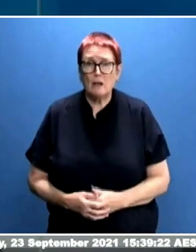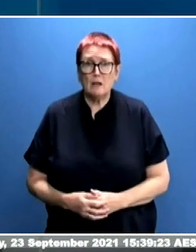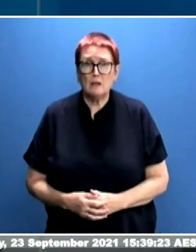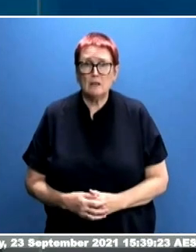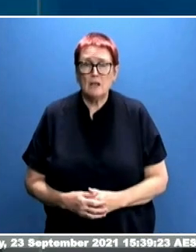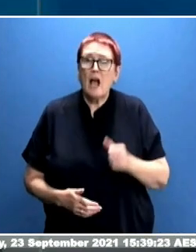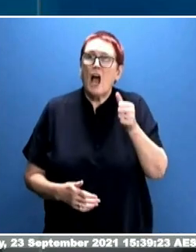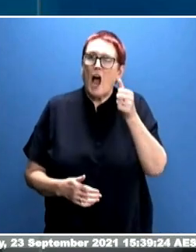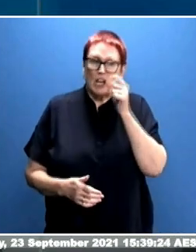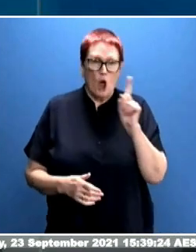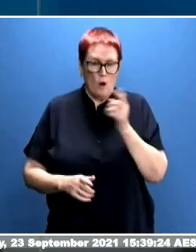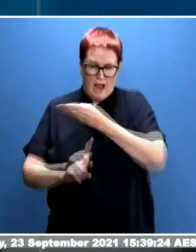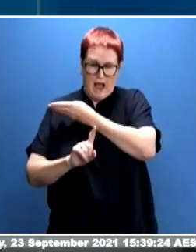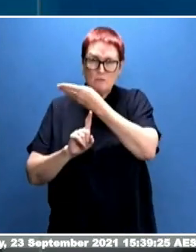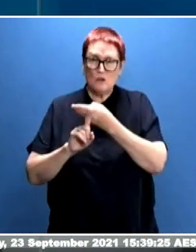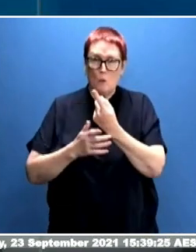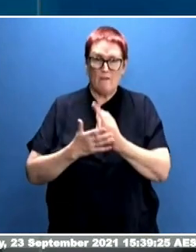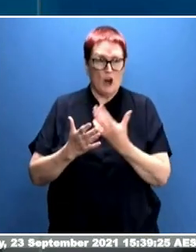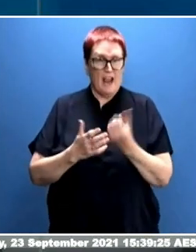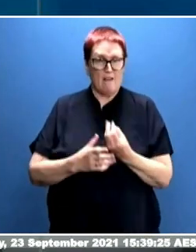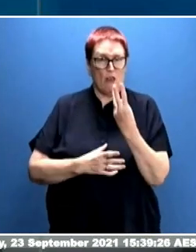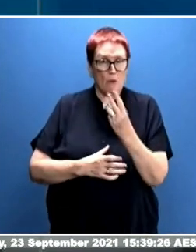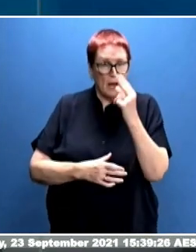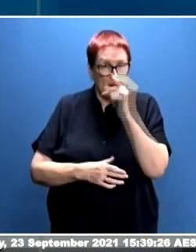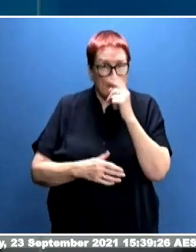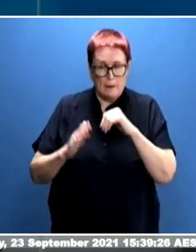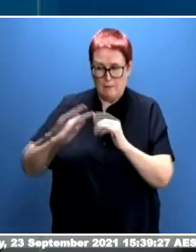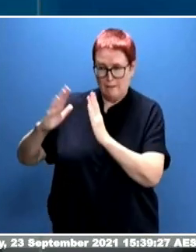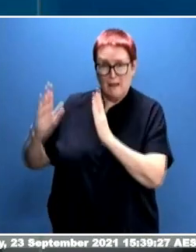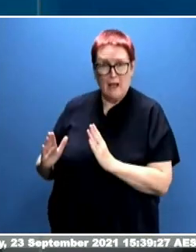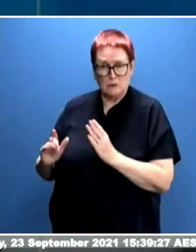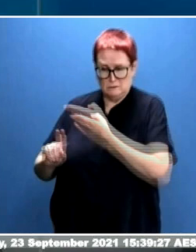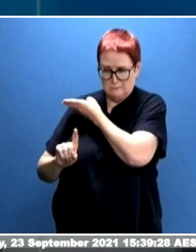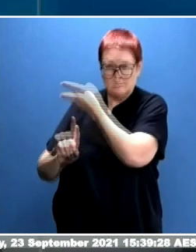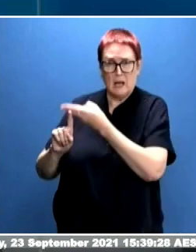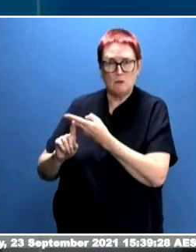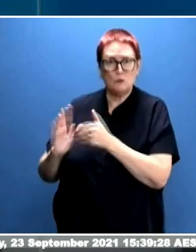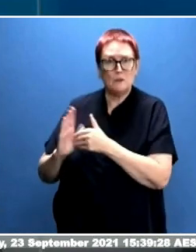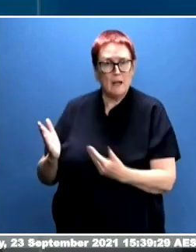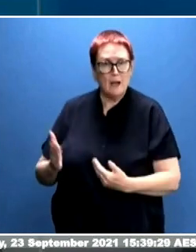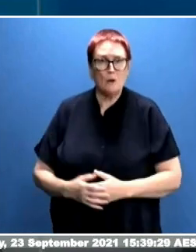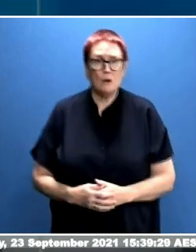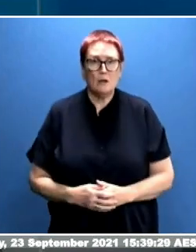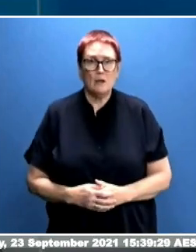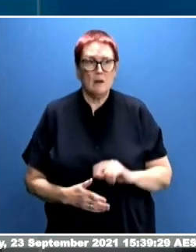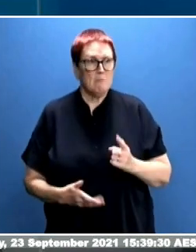people at the moment, but we're very, very chuffed and very pleased